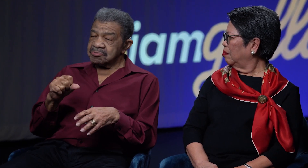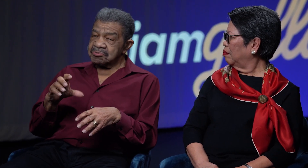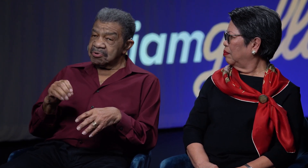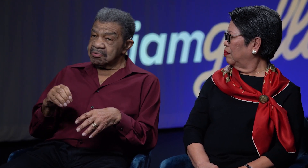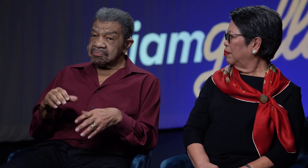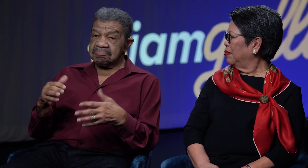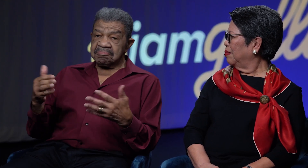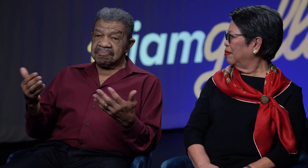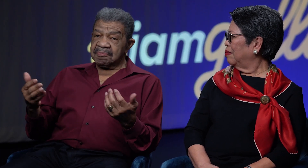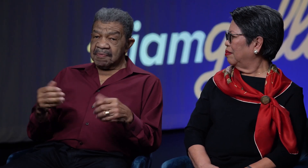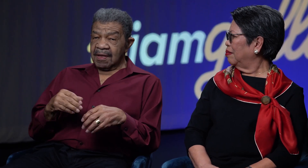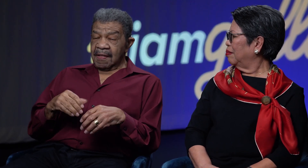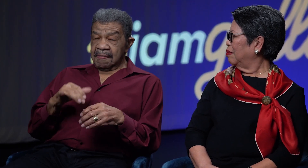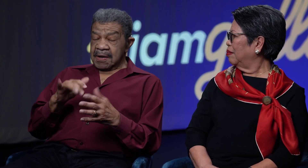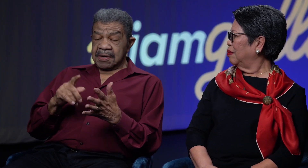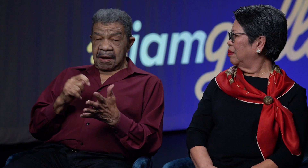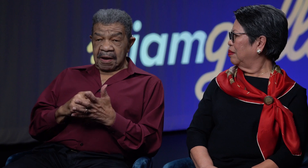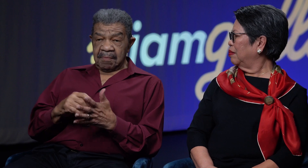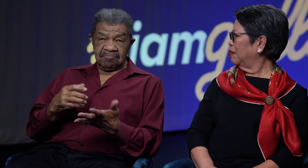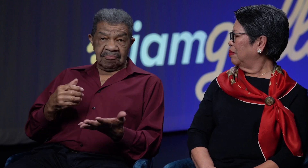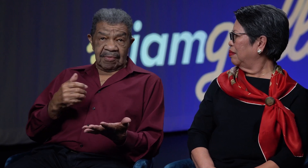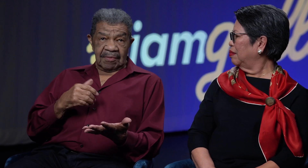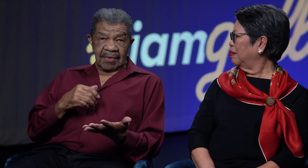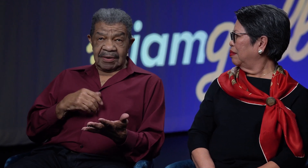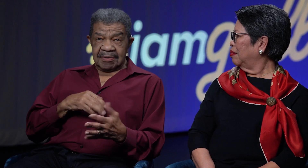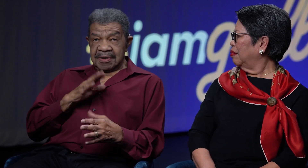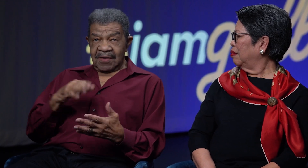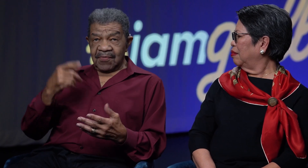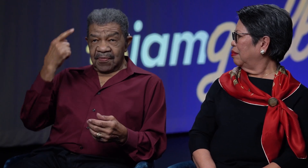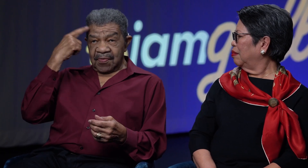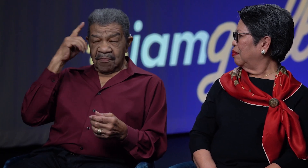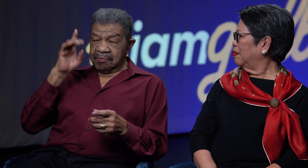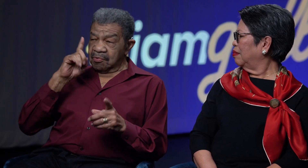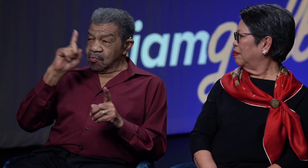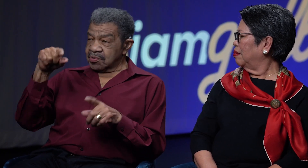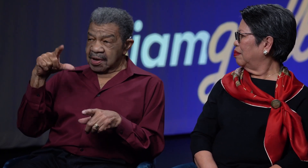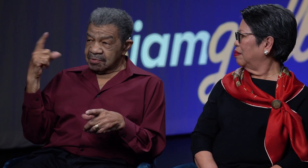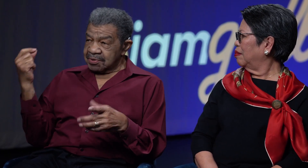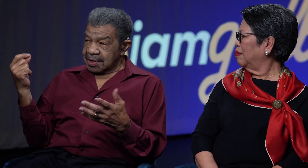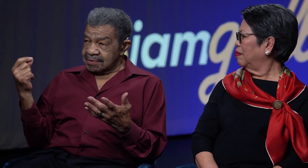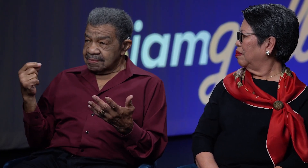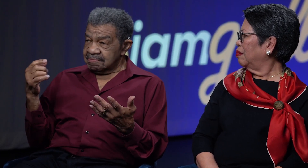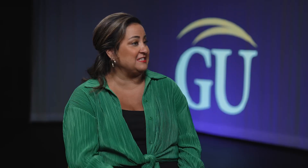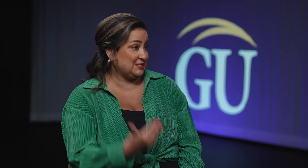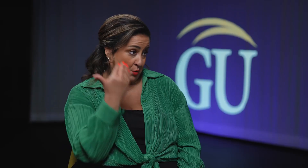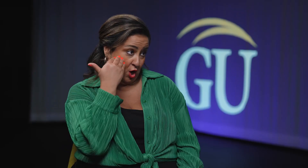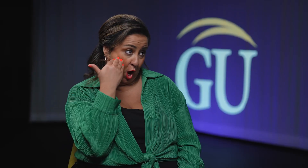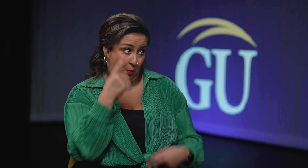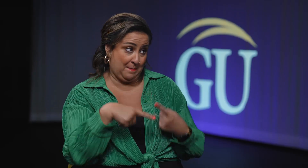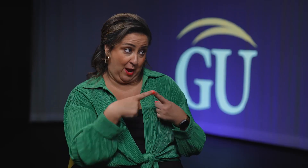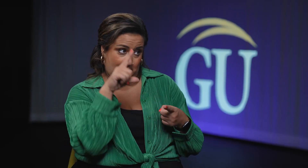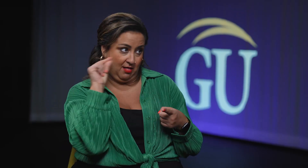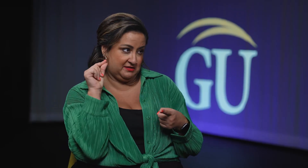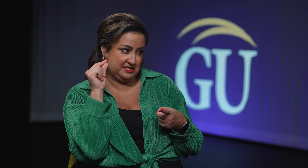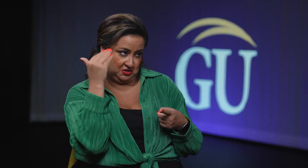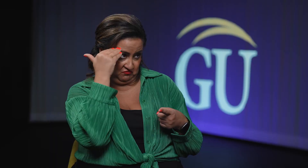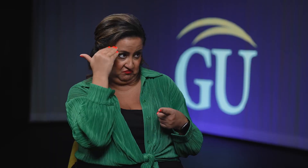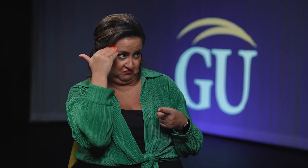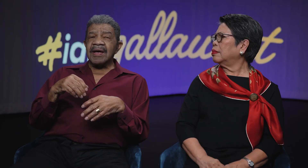At the time, I never thought of going to Gallaudet. You knew about Gallaudet?